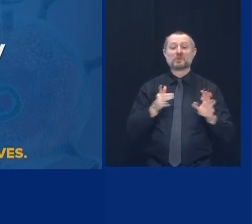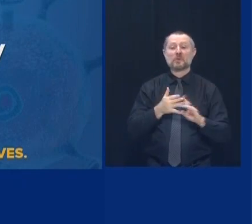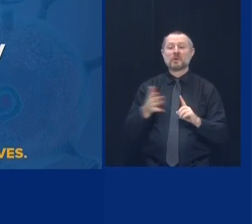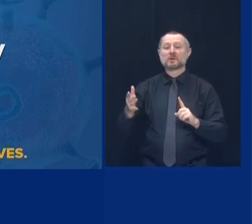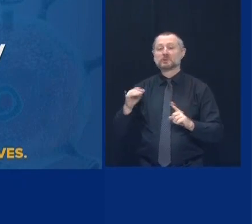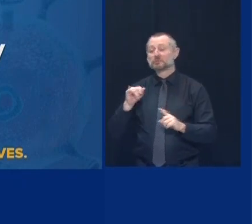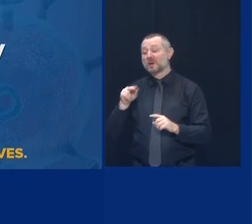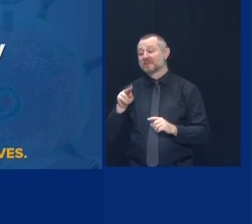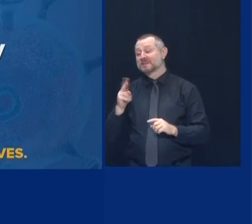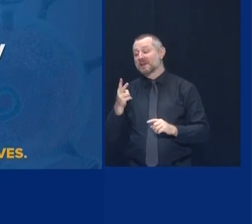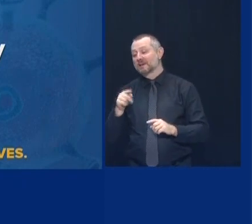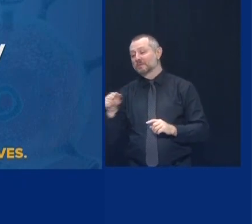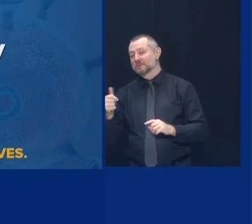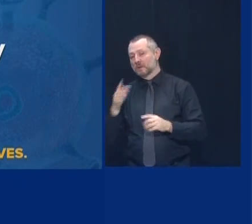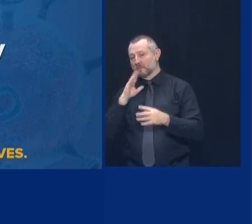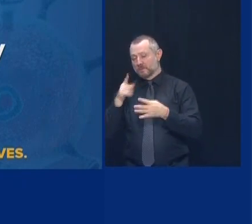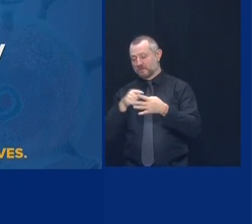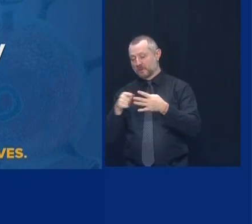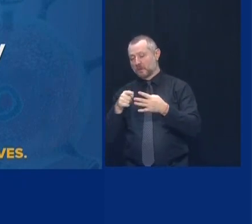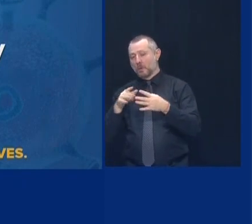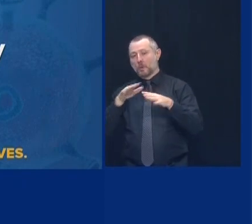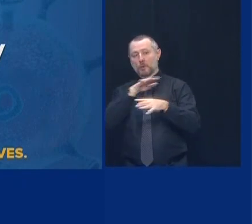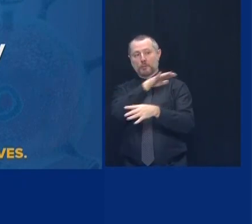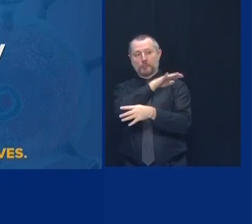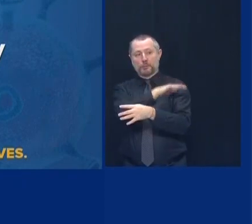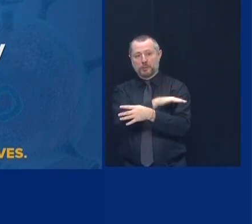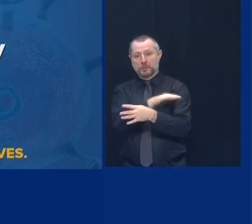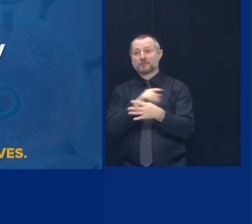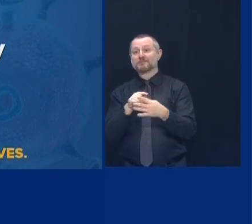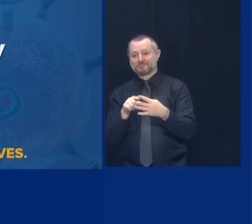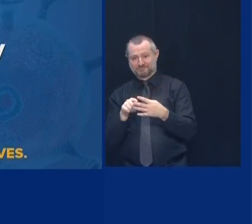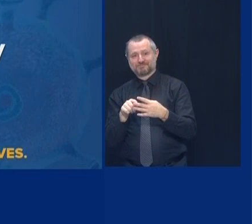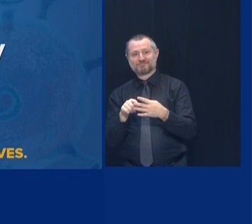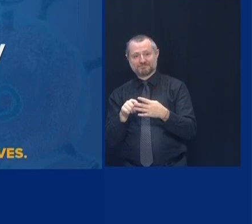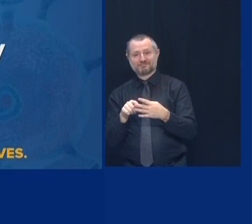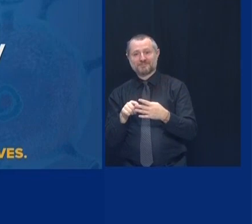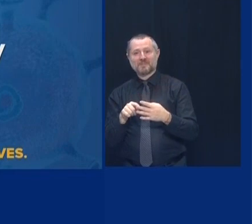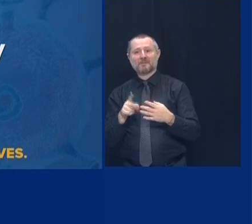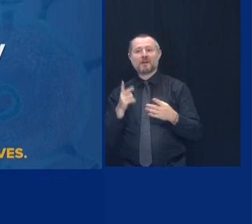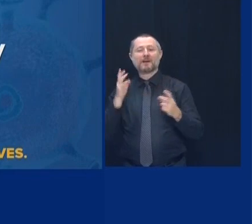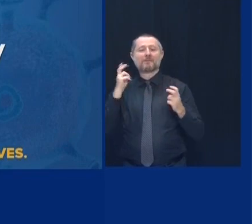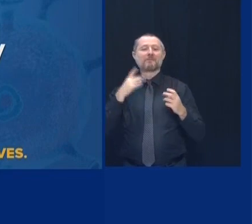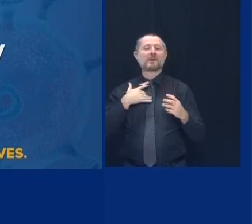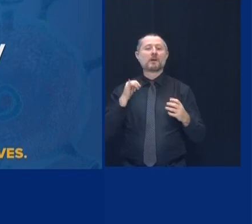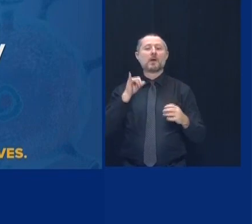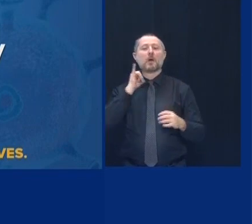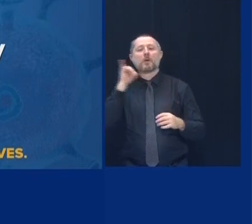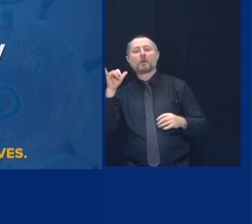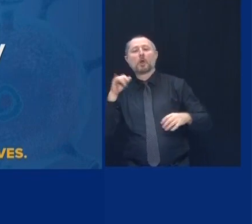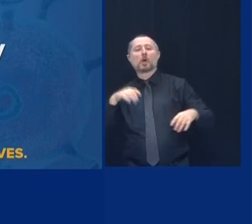SEE THE'3ç COLLECTIVEt( IMPACTokV 37 DAYS, e1RIGHT? AFTER NEW